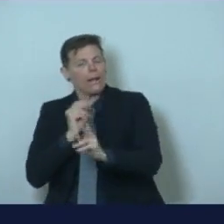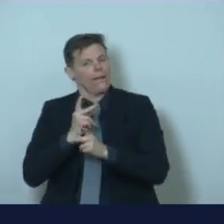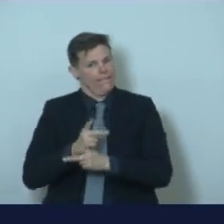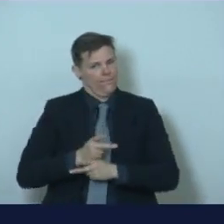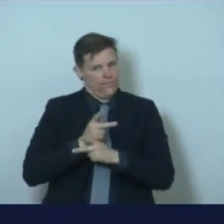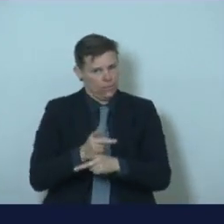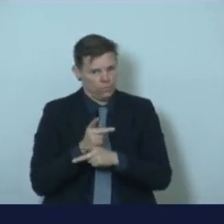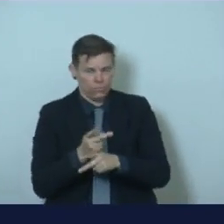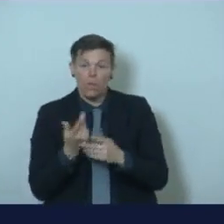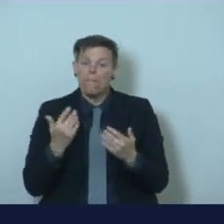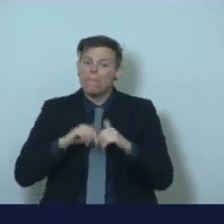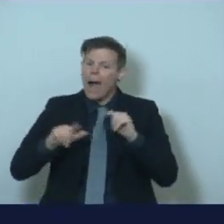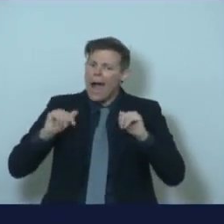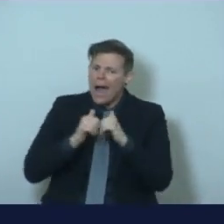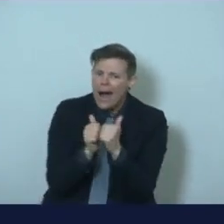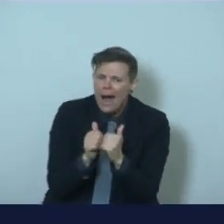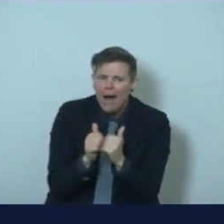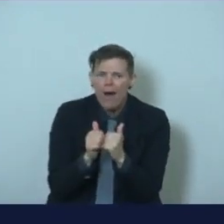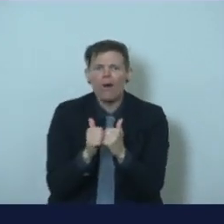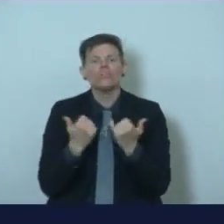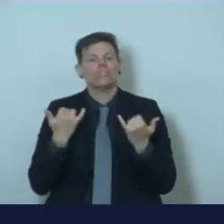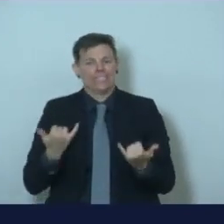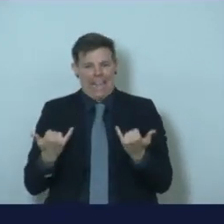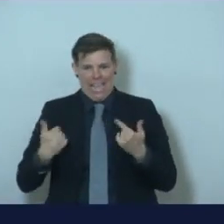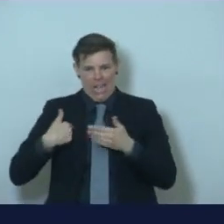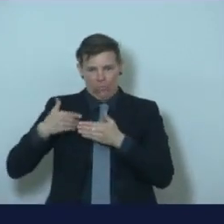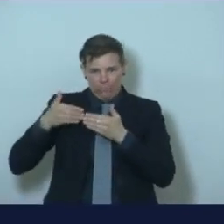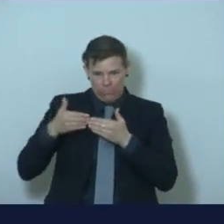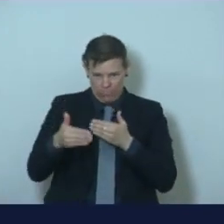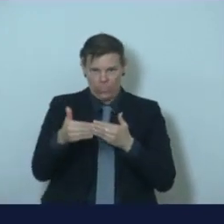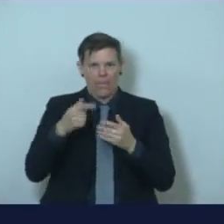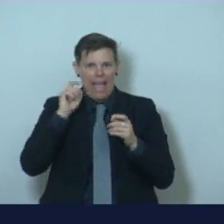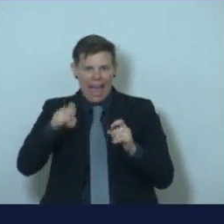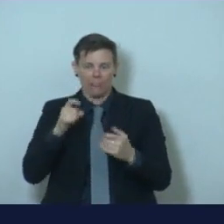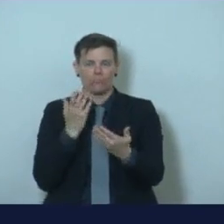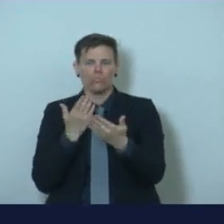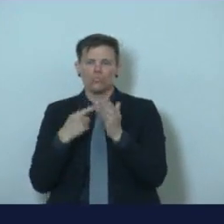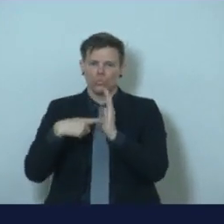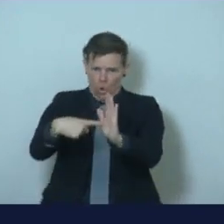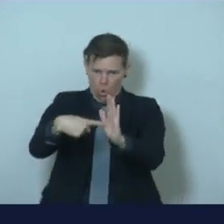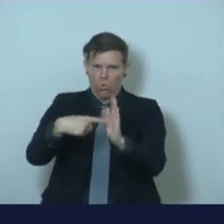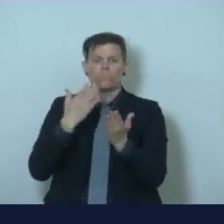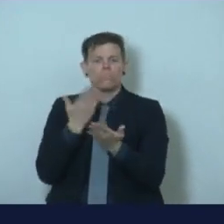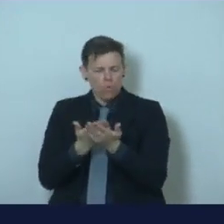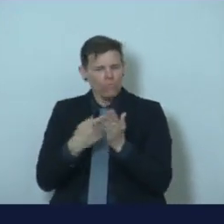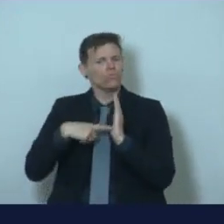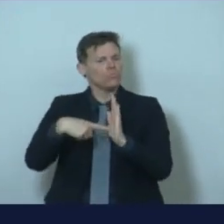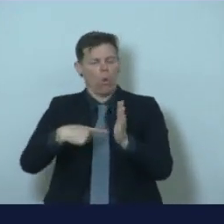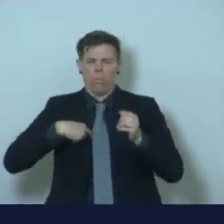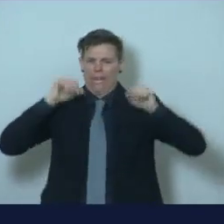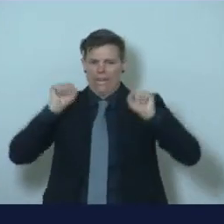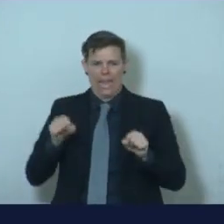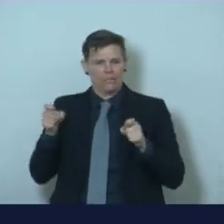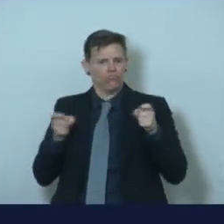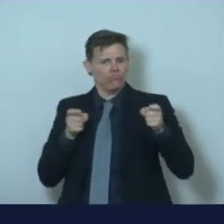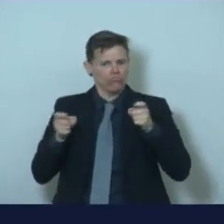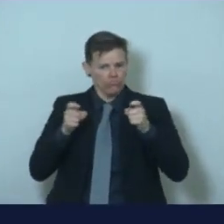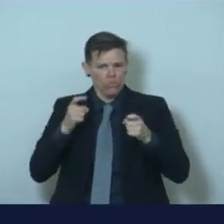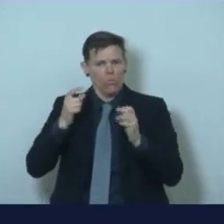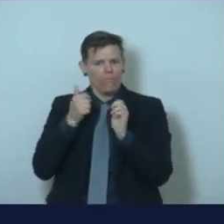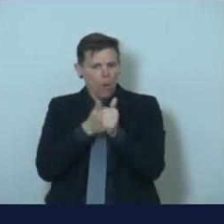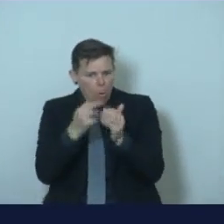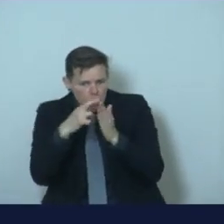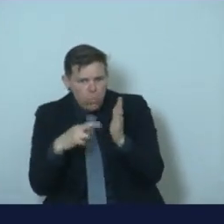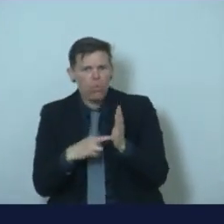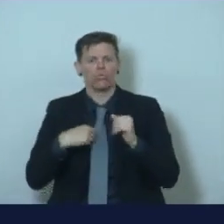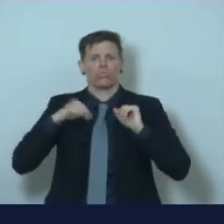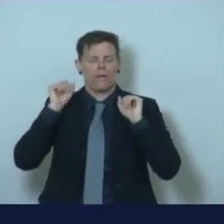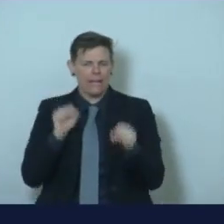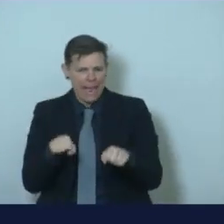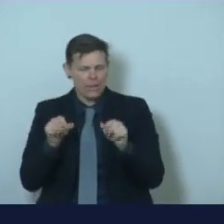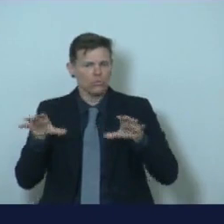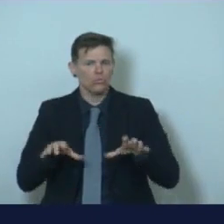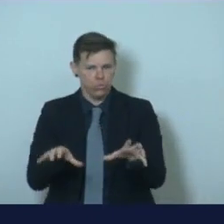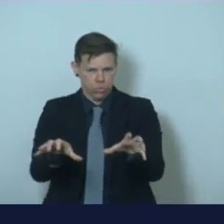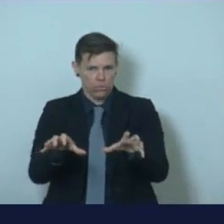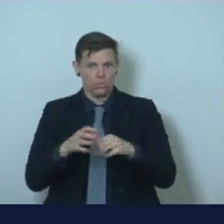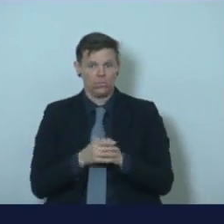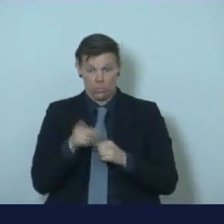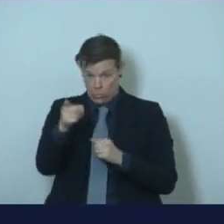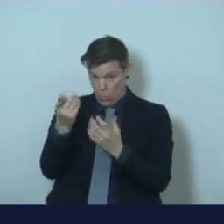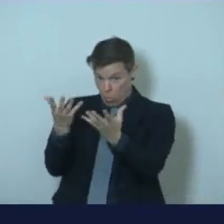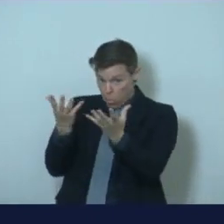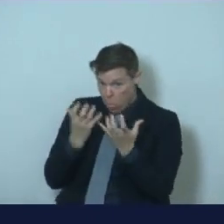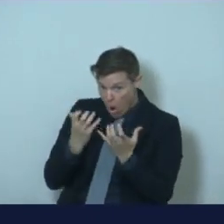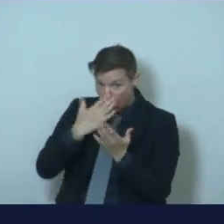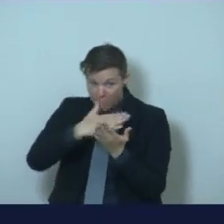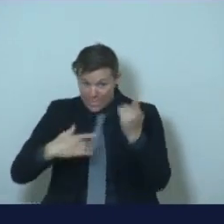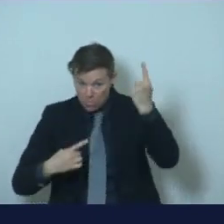TOUGHLY TO OPEN UP THE NEW MEXICO FOR BUSINESS AND THEN, WELL WE HAVE TO SHOW THAT WE HAVE THIS INFECTION MANAGED TO THE HIGHEST DEGREE POSSIBLE.